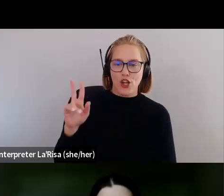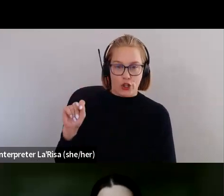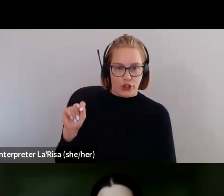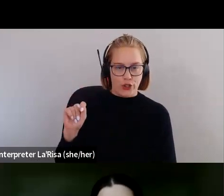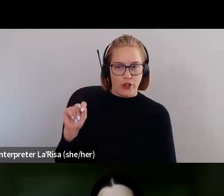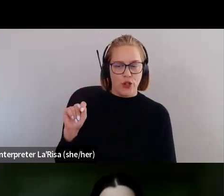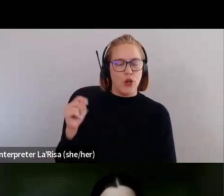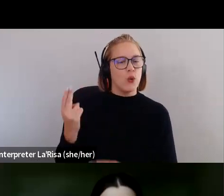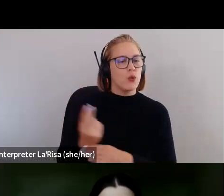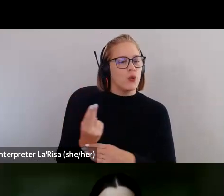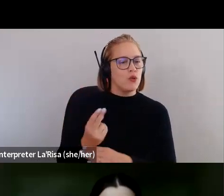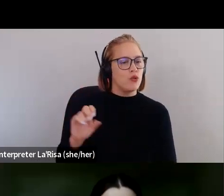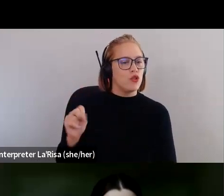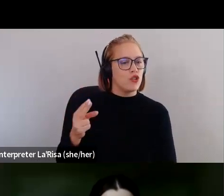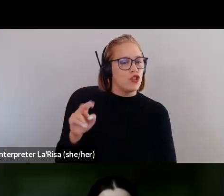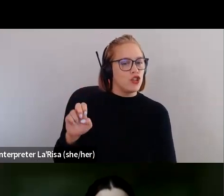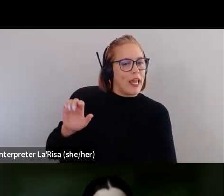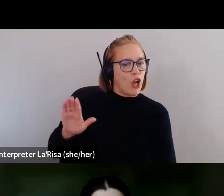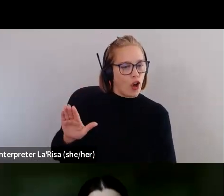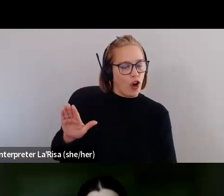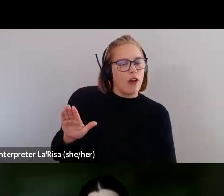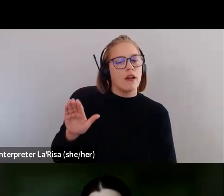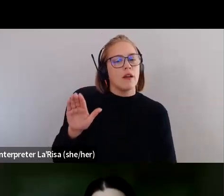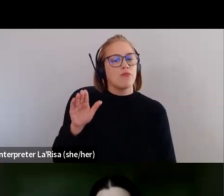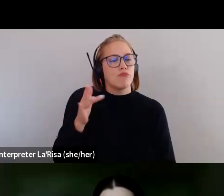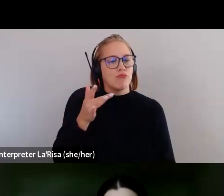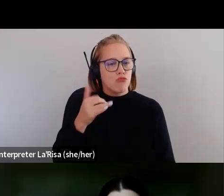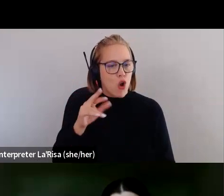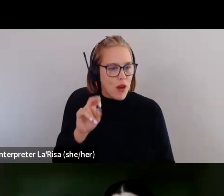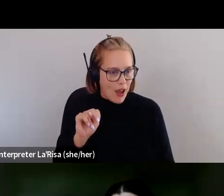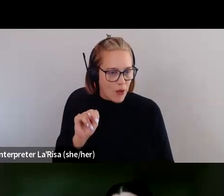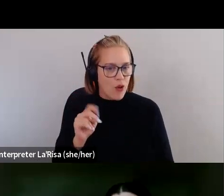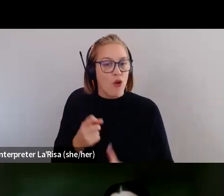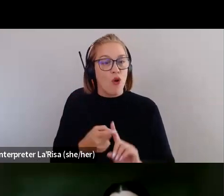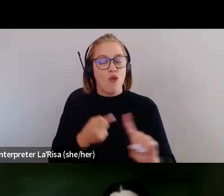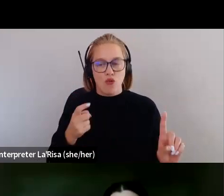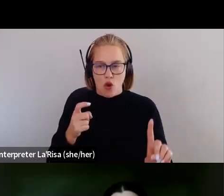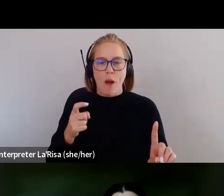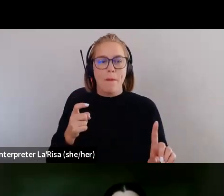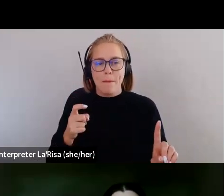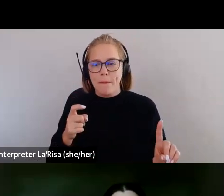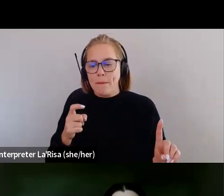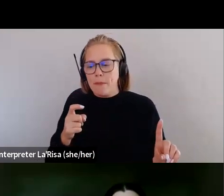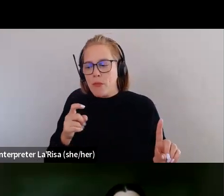here. Rarely.